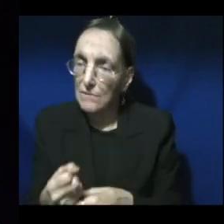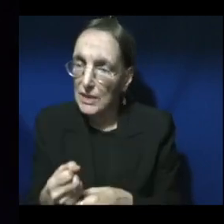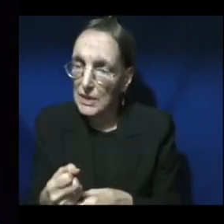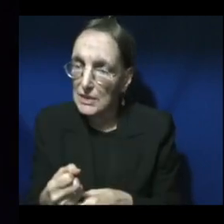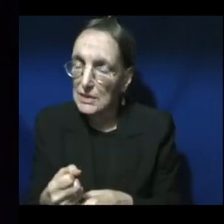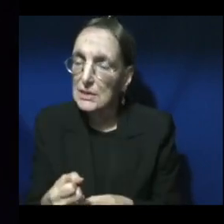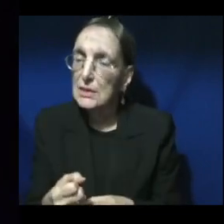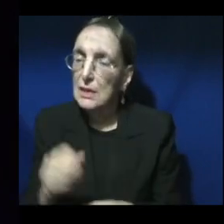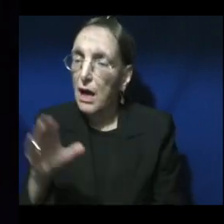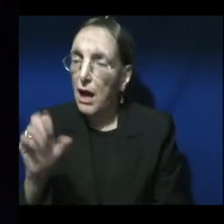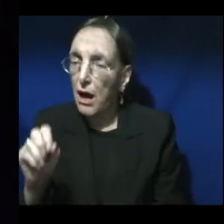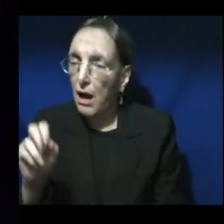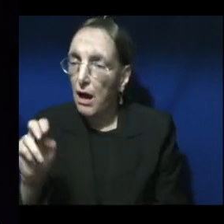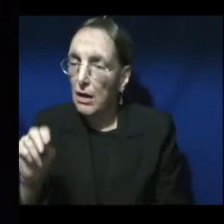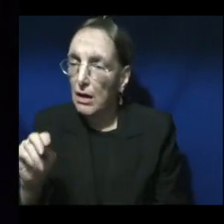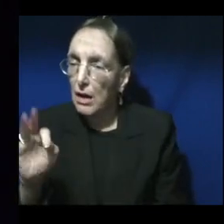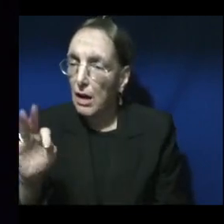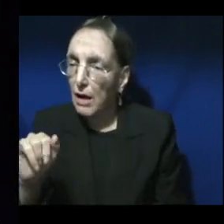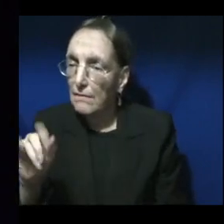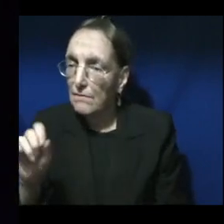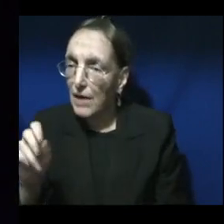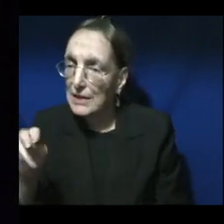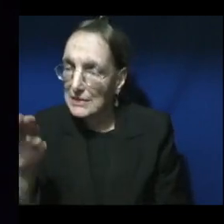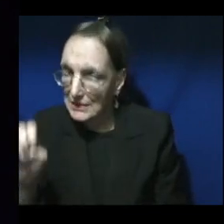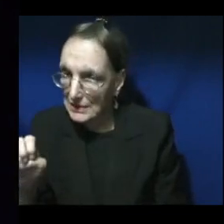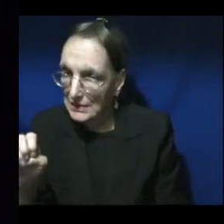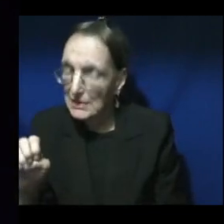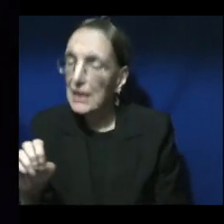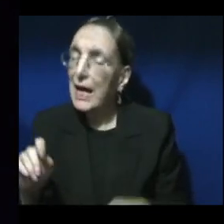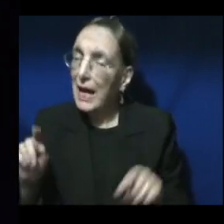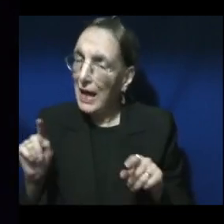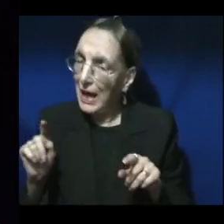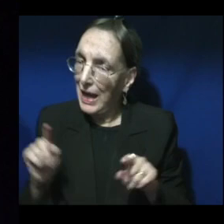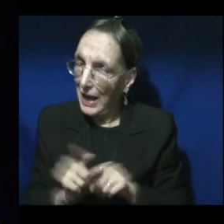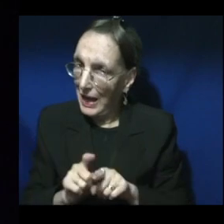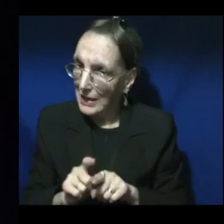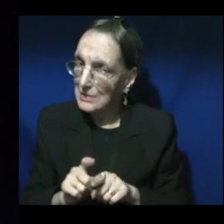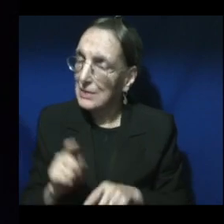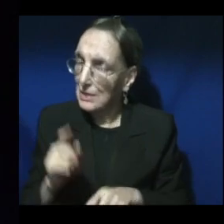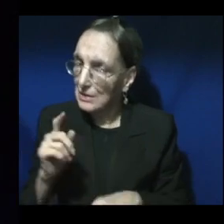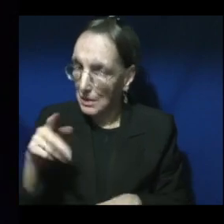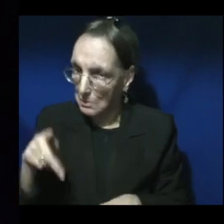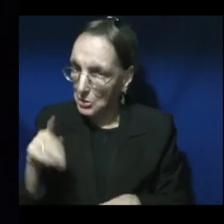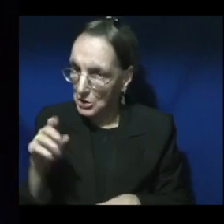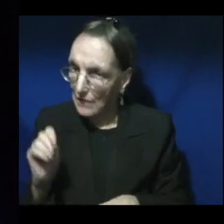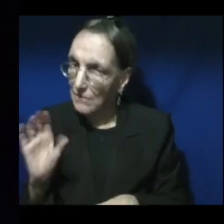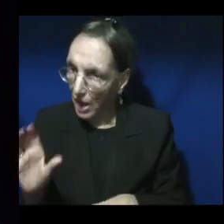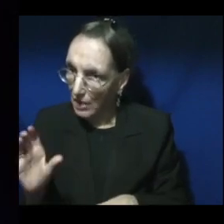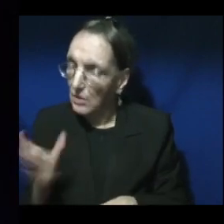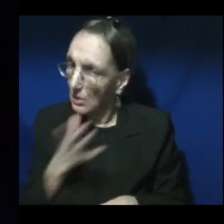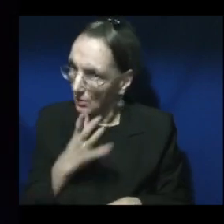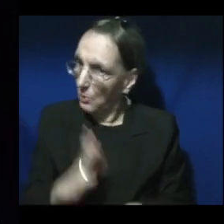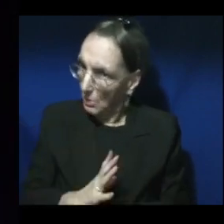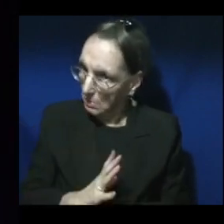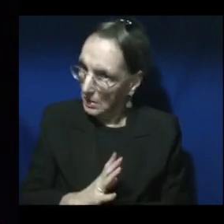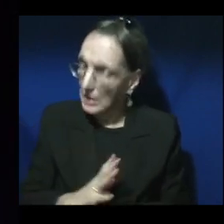color, is: How does this resonate across gender and race and that kind of thing? Because I think